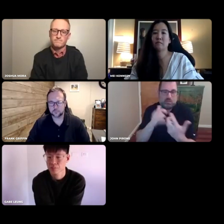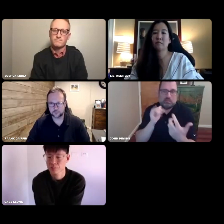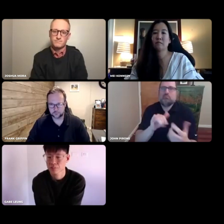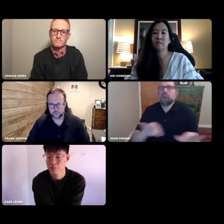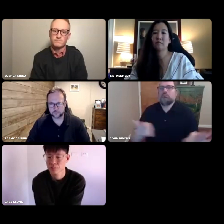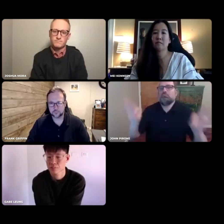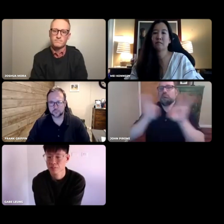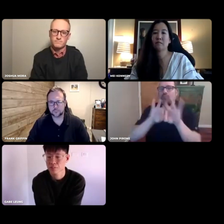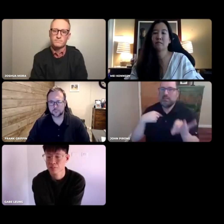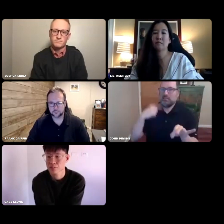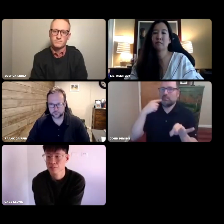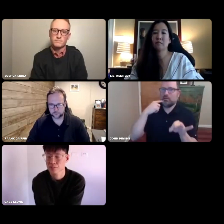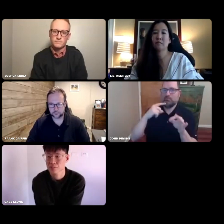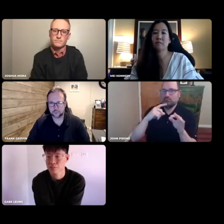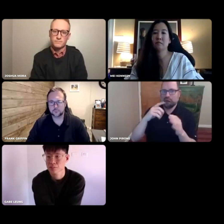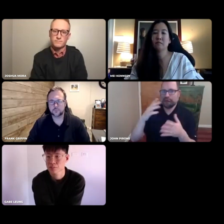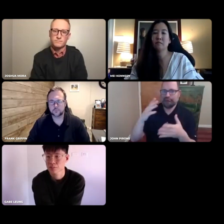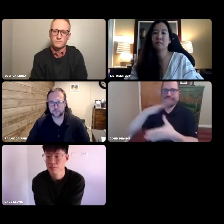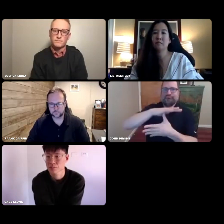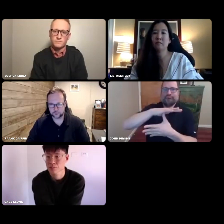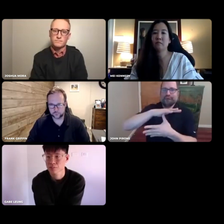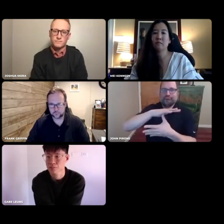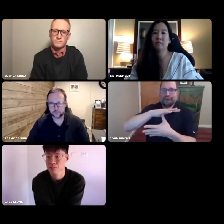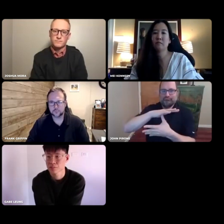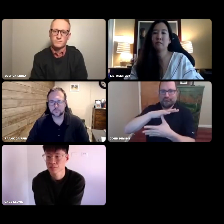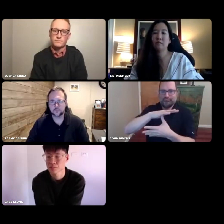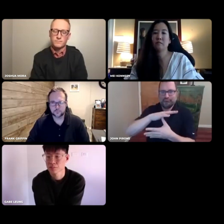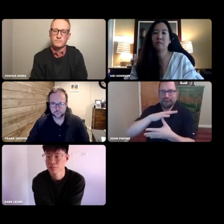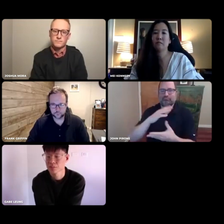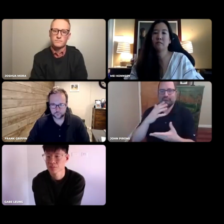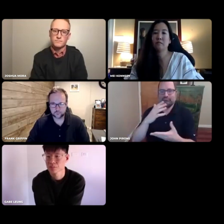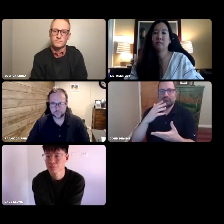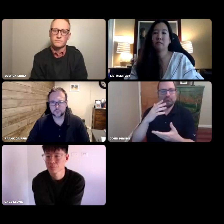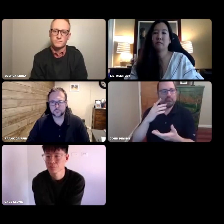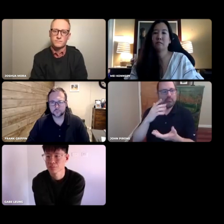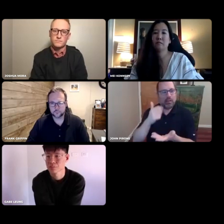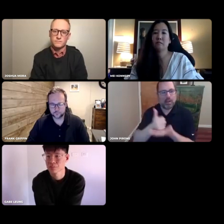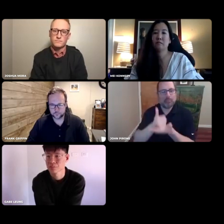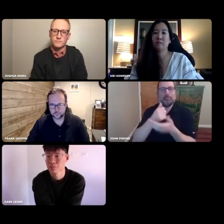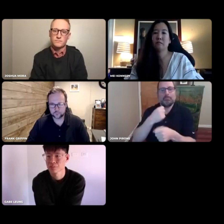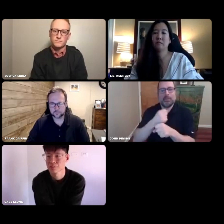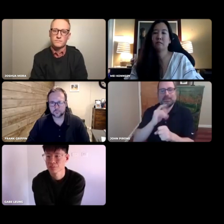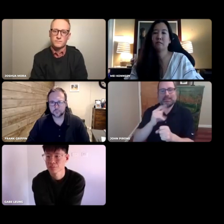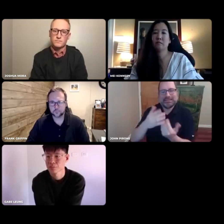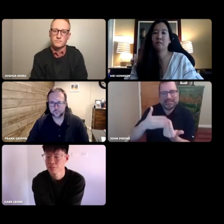out there, and so you can match them where they are.